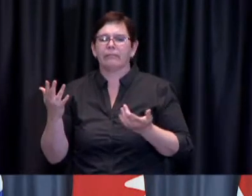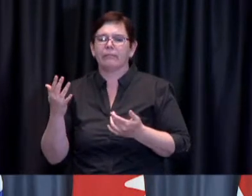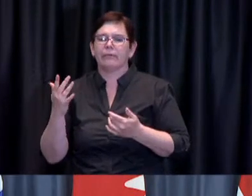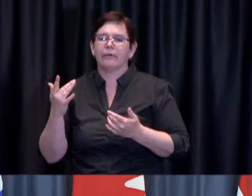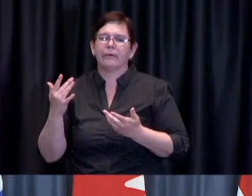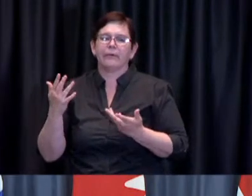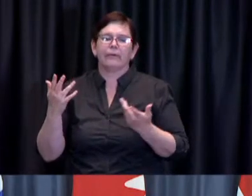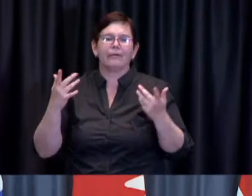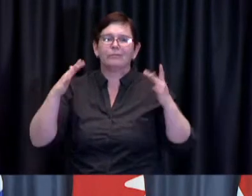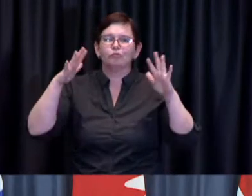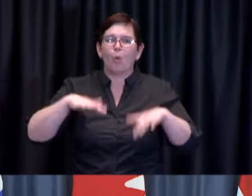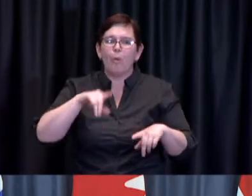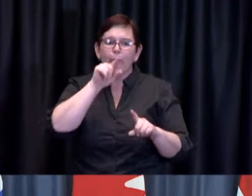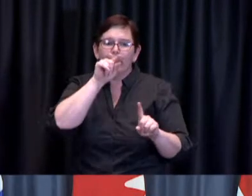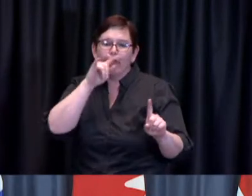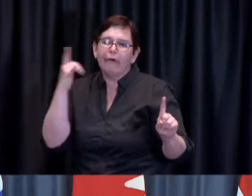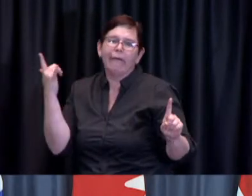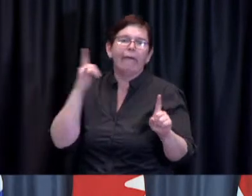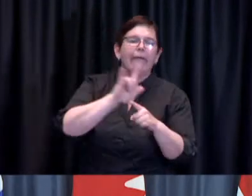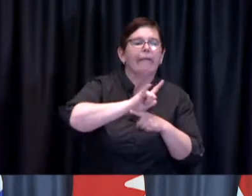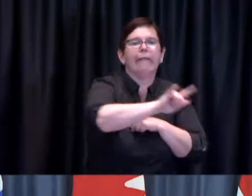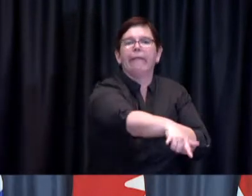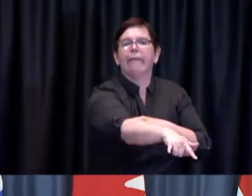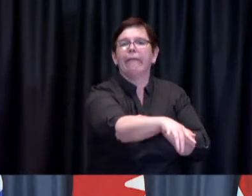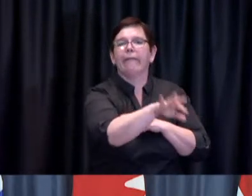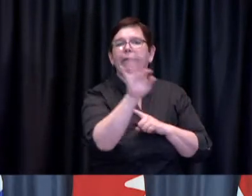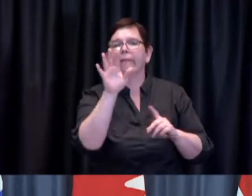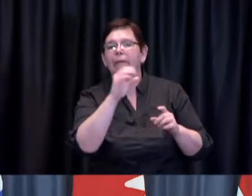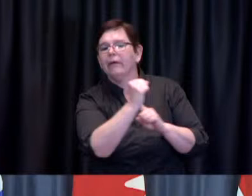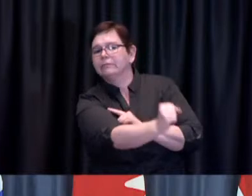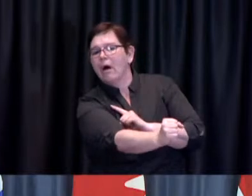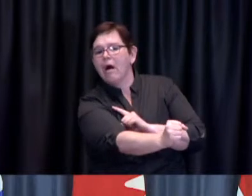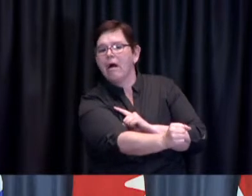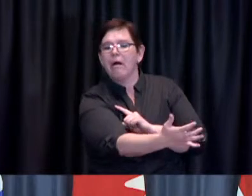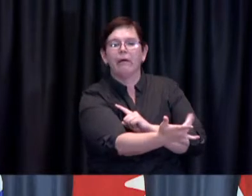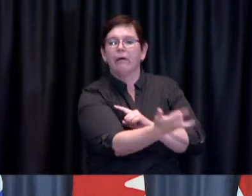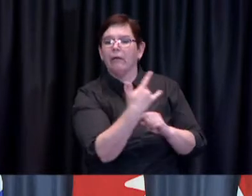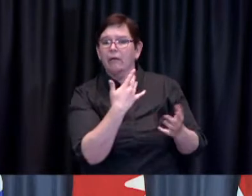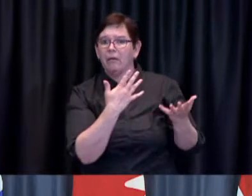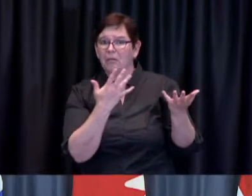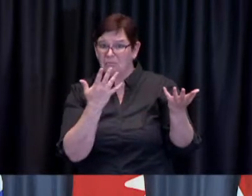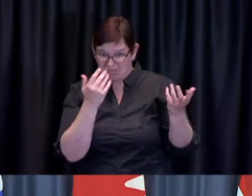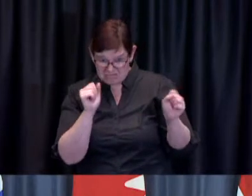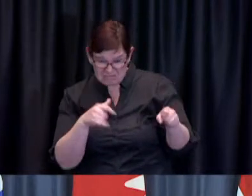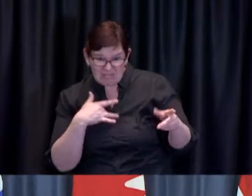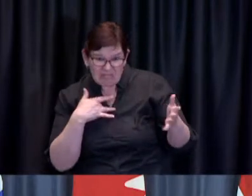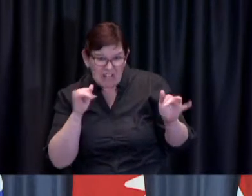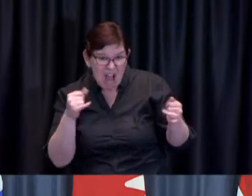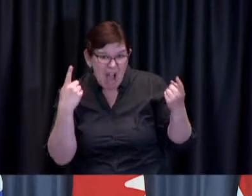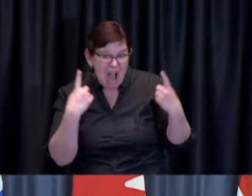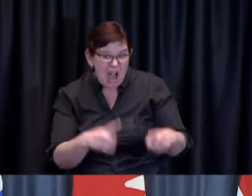the U.S. yes so I imagine that that has happened that there are a number of snowbirds who probably